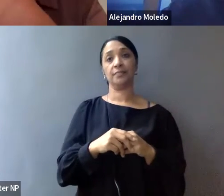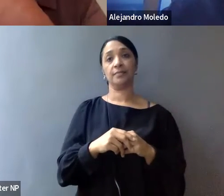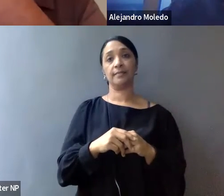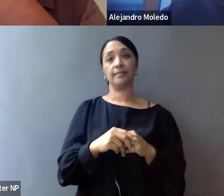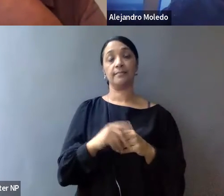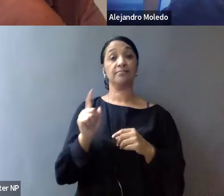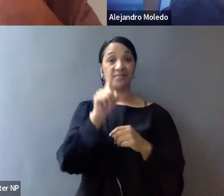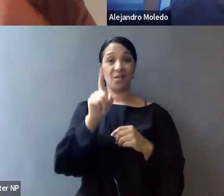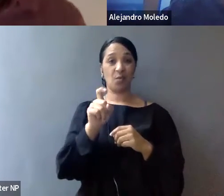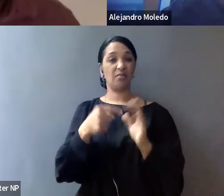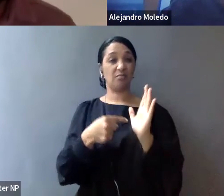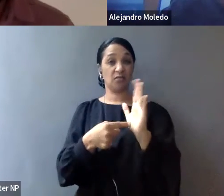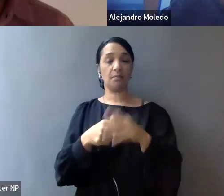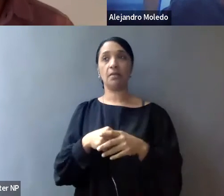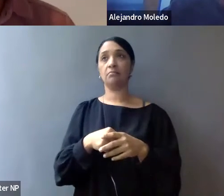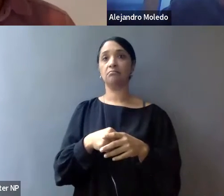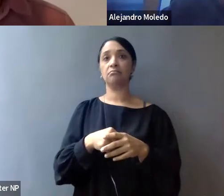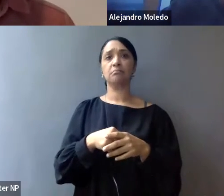that, if a person moves for a short stay